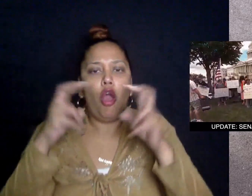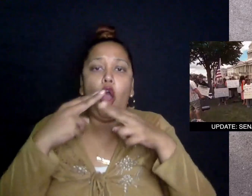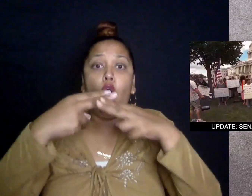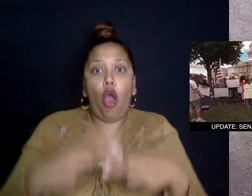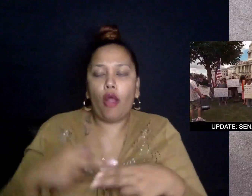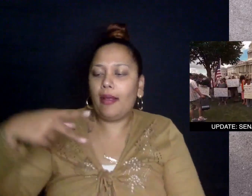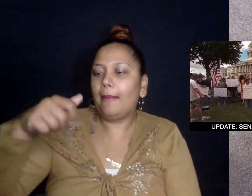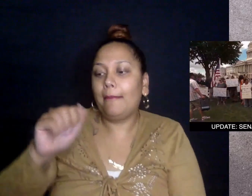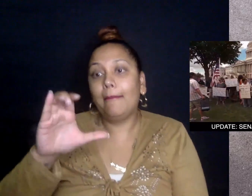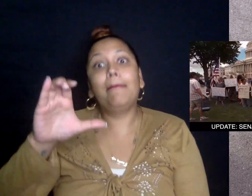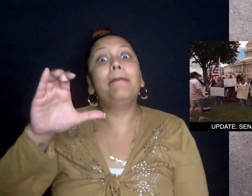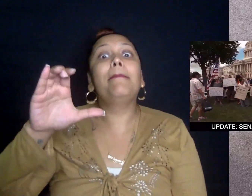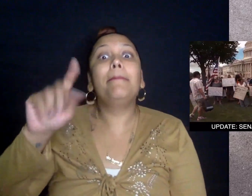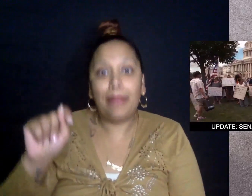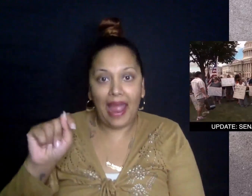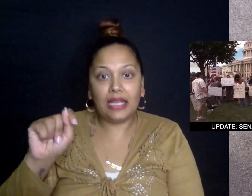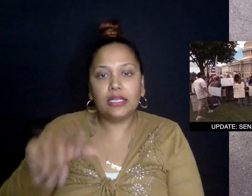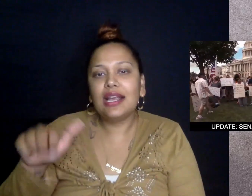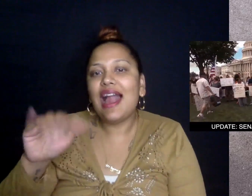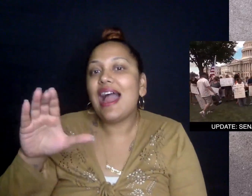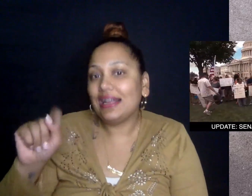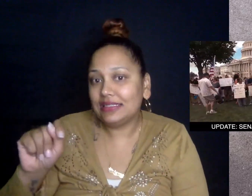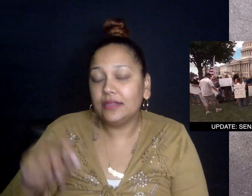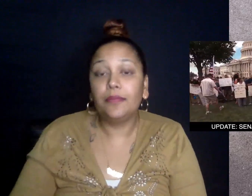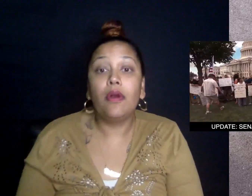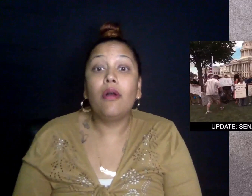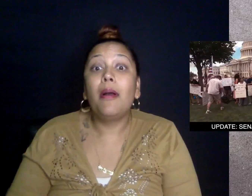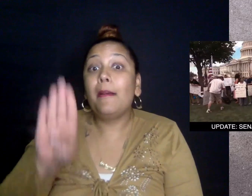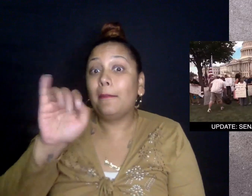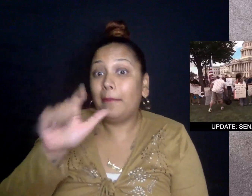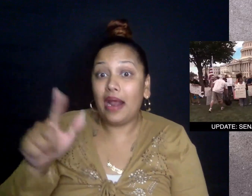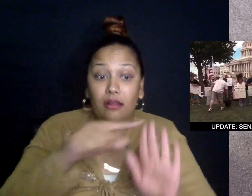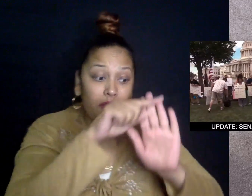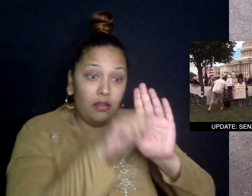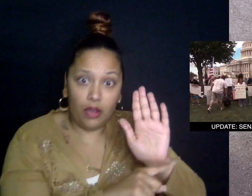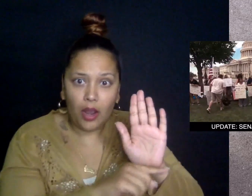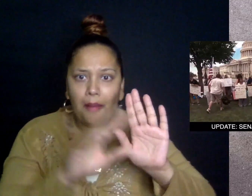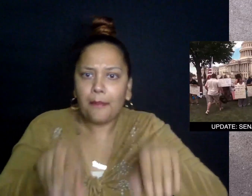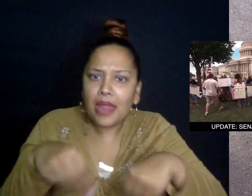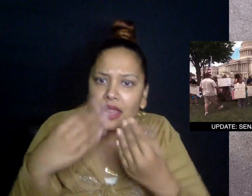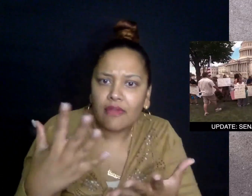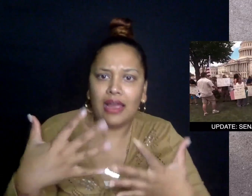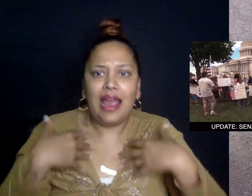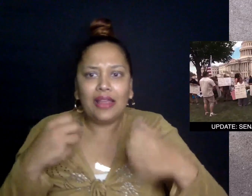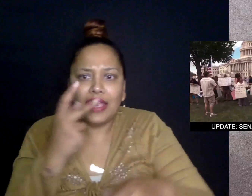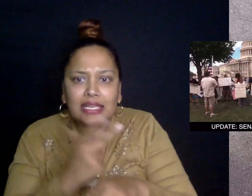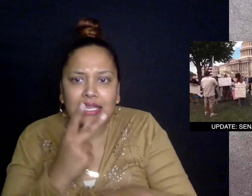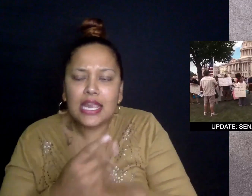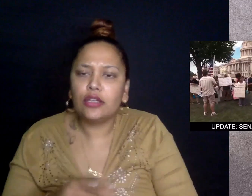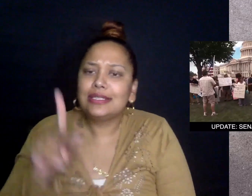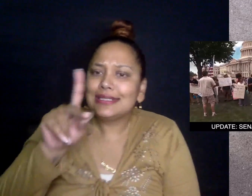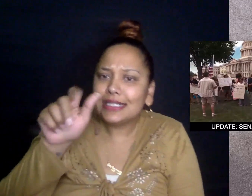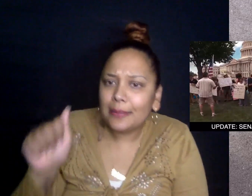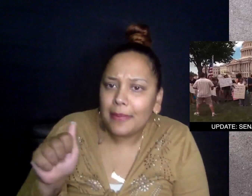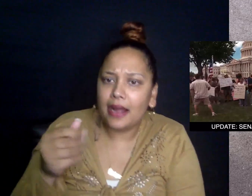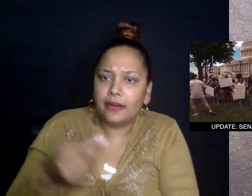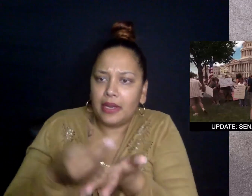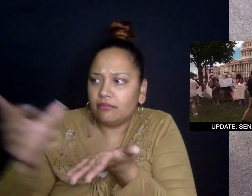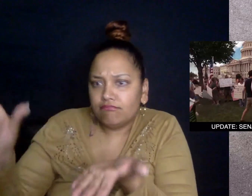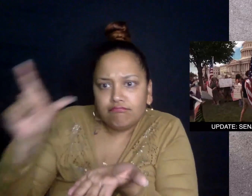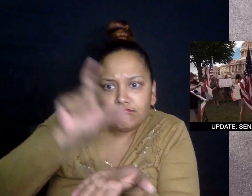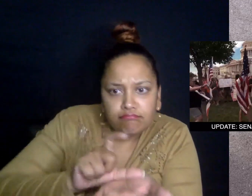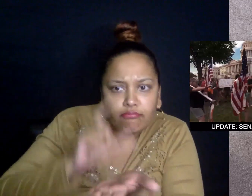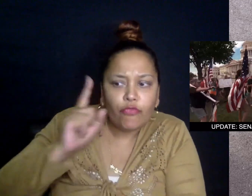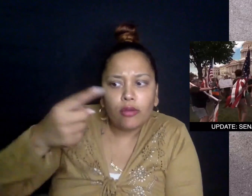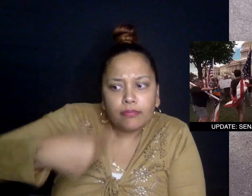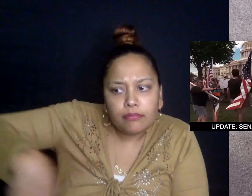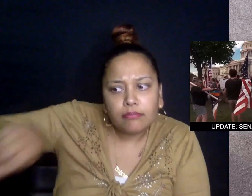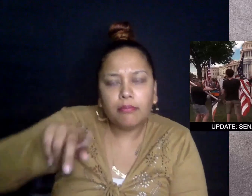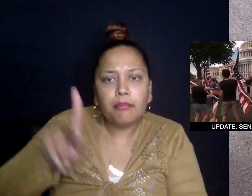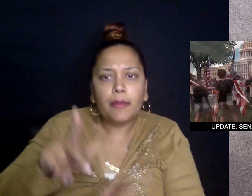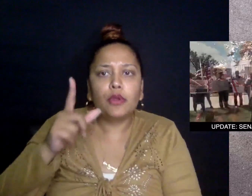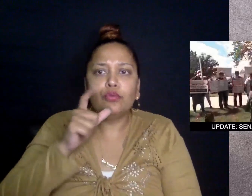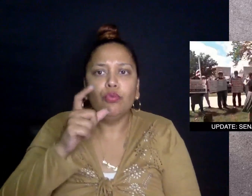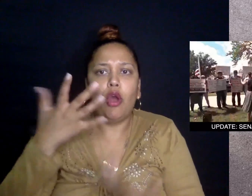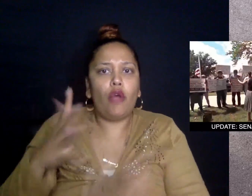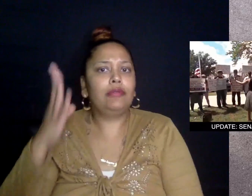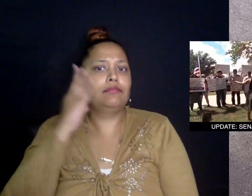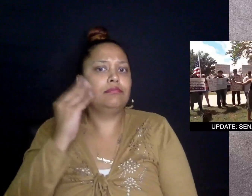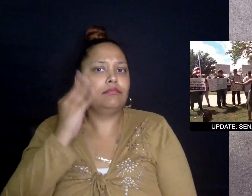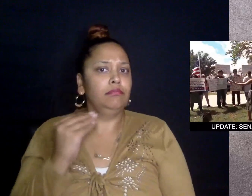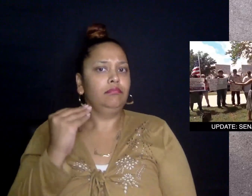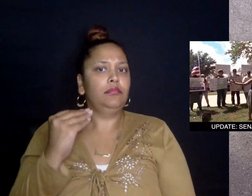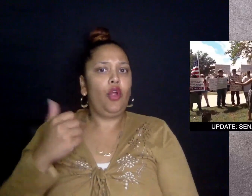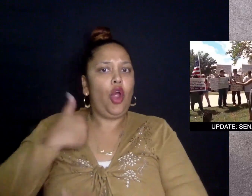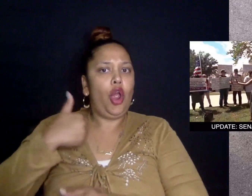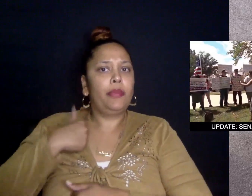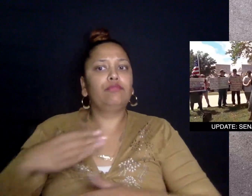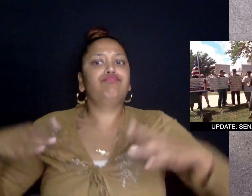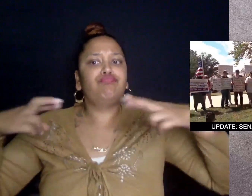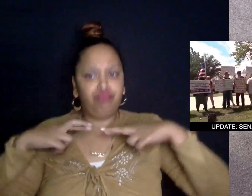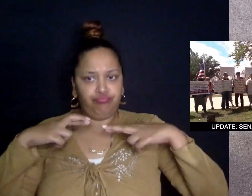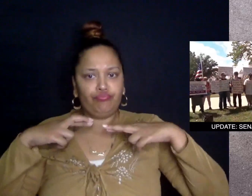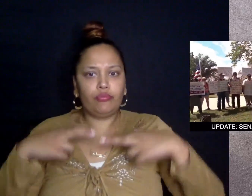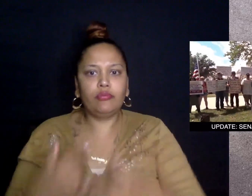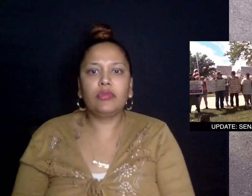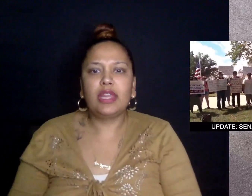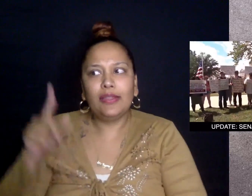pressure on lawmakers to pass the pact act the bill would provide healthcare and disability